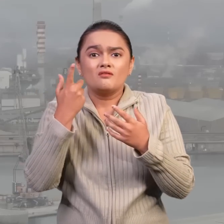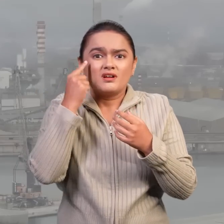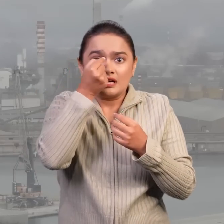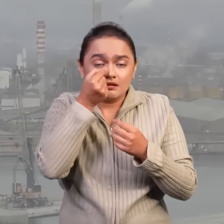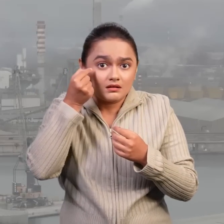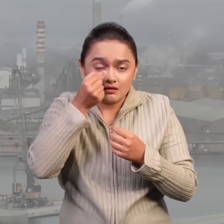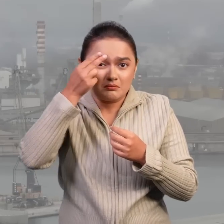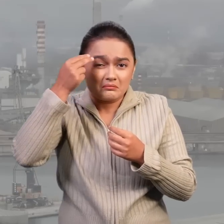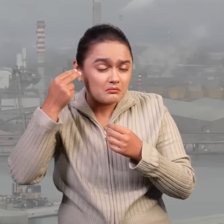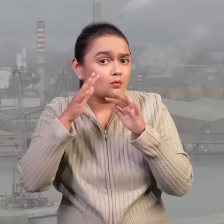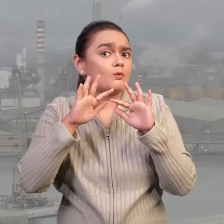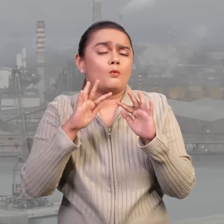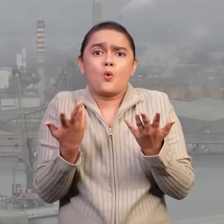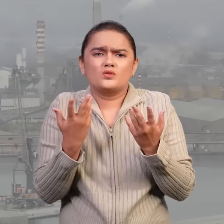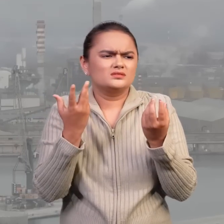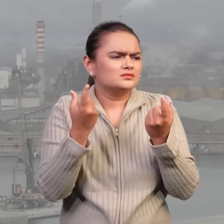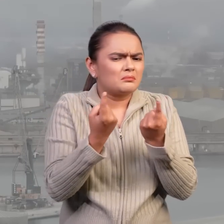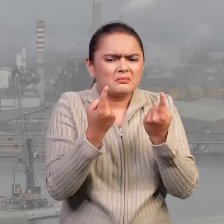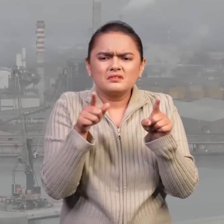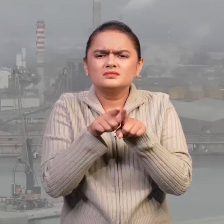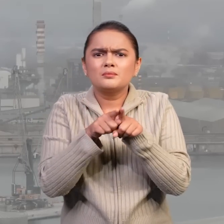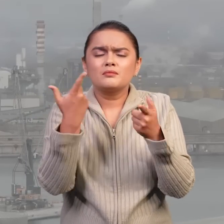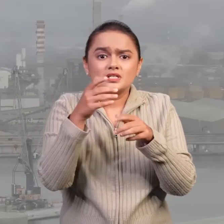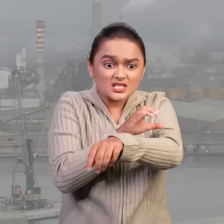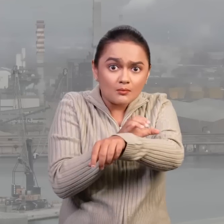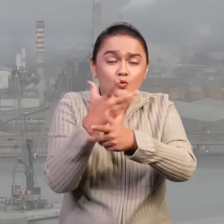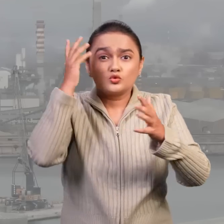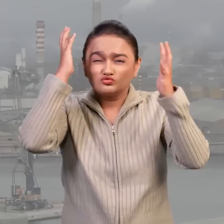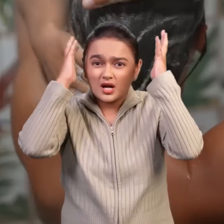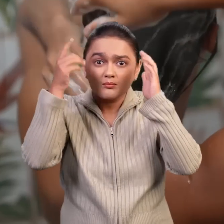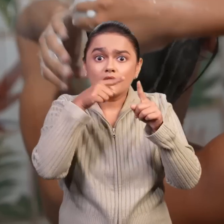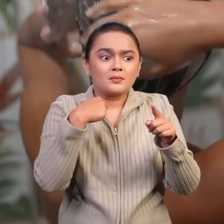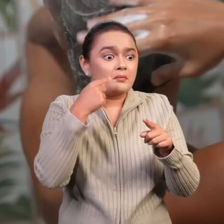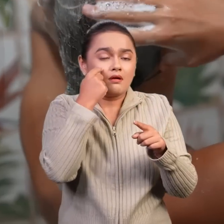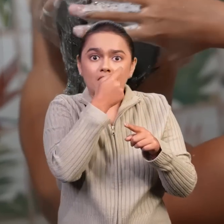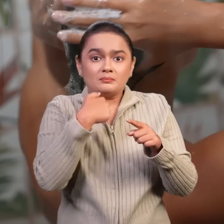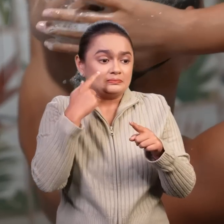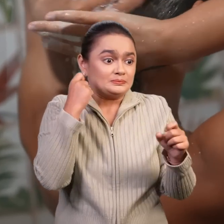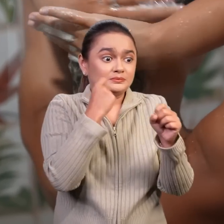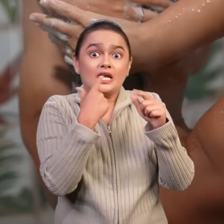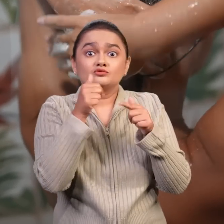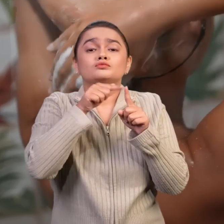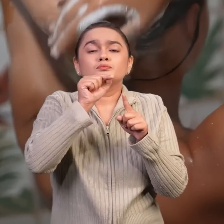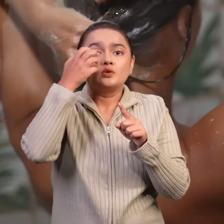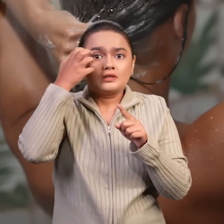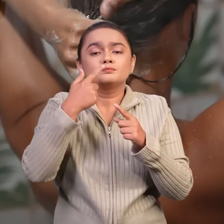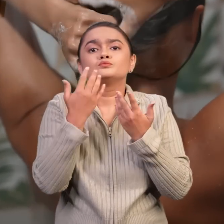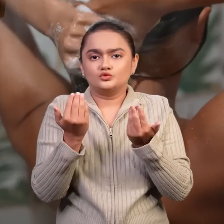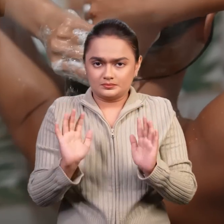You might be using cosmetics around the eye, or it could be something like a particular soap or a shampoo which is causing an allergy.